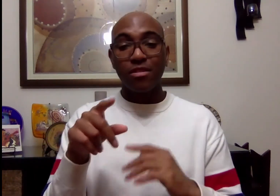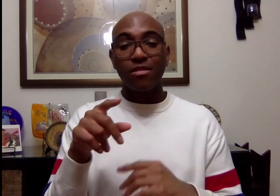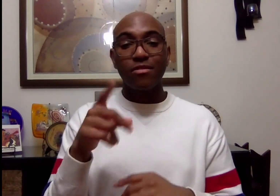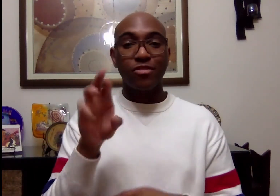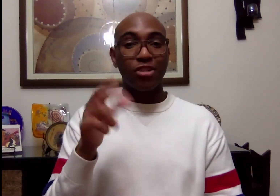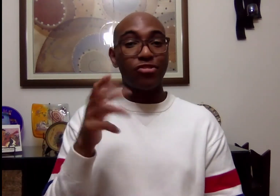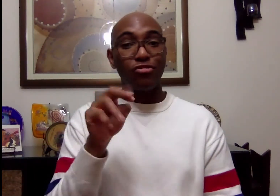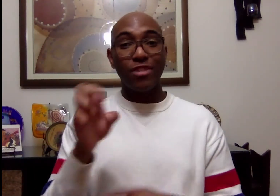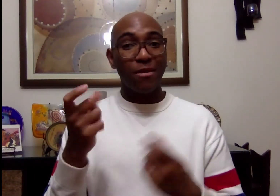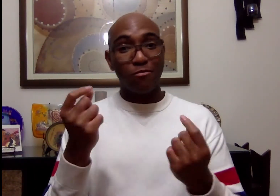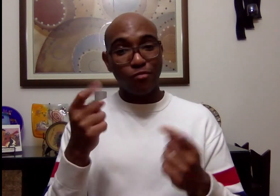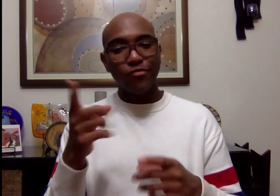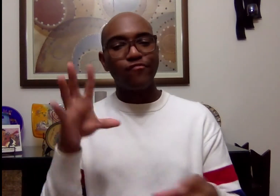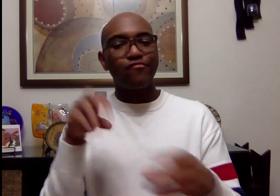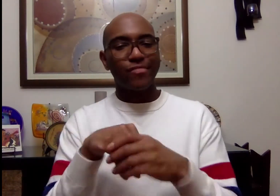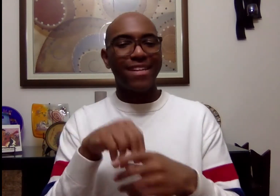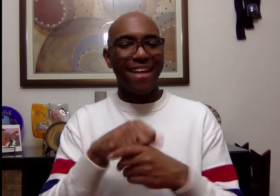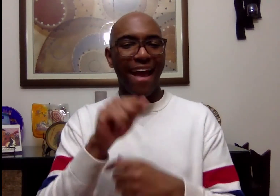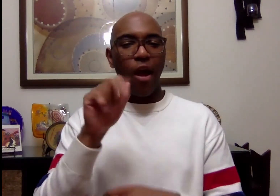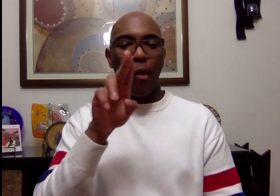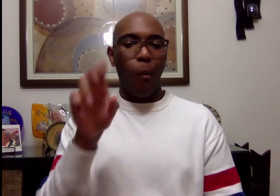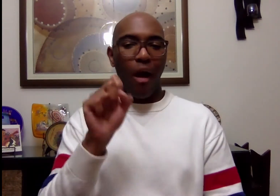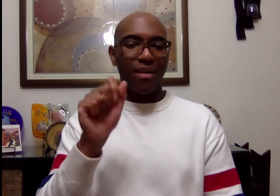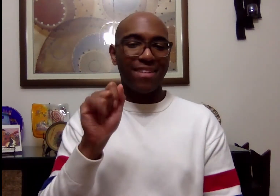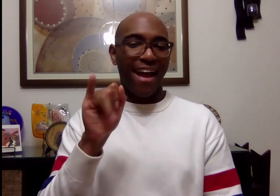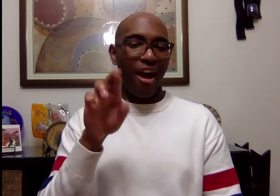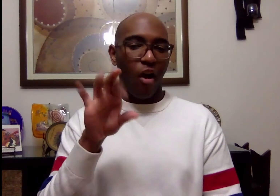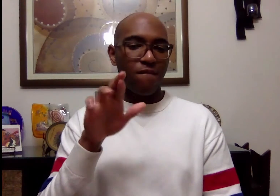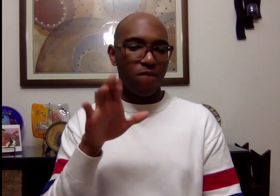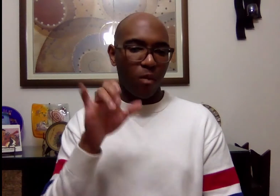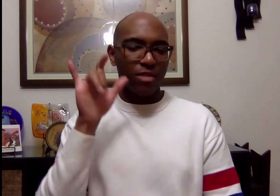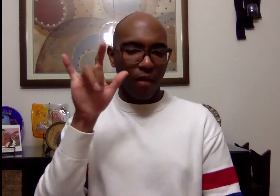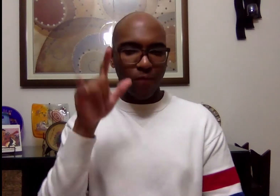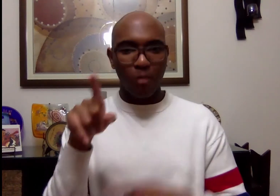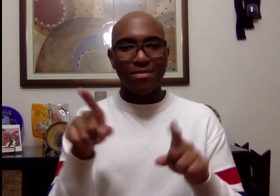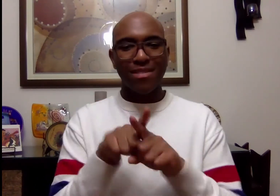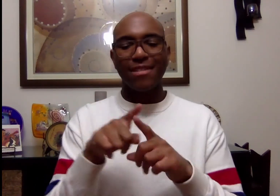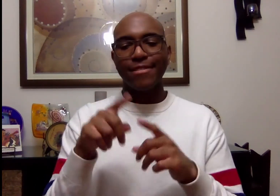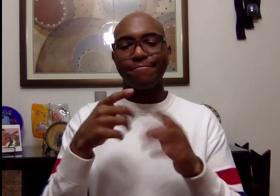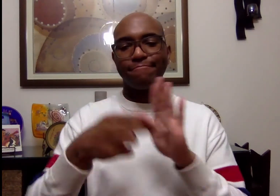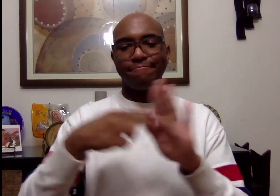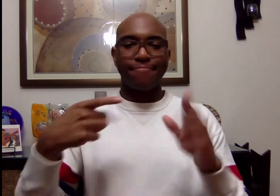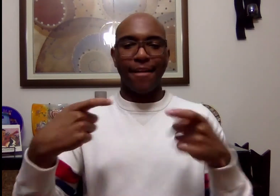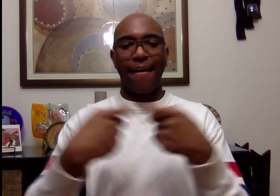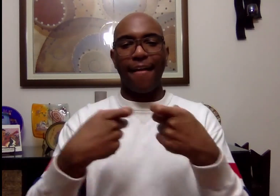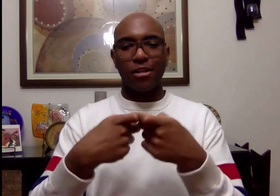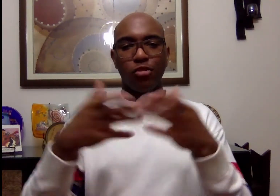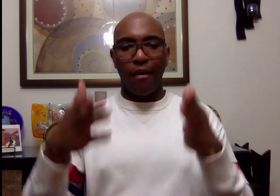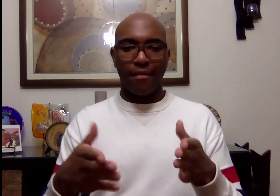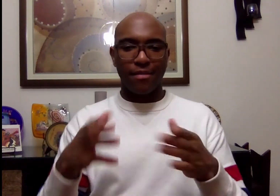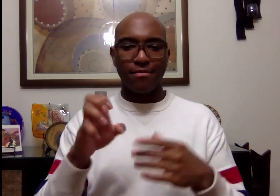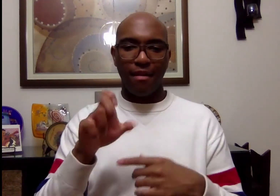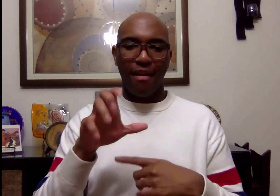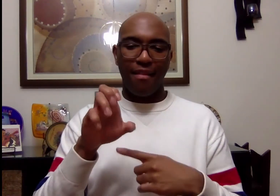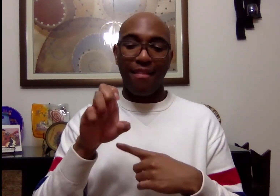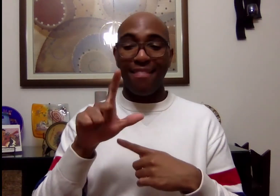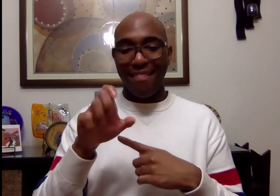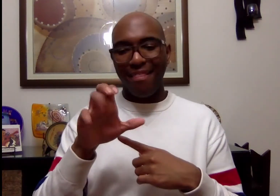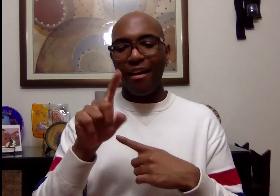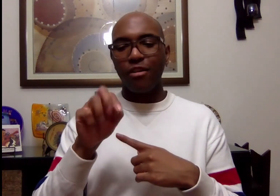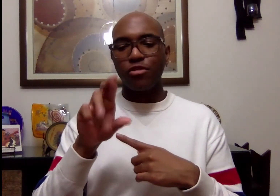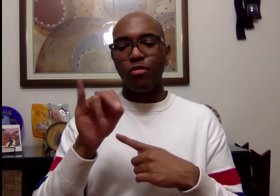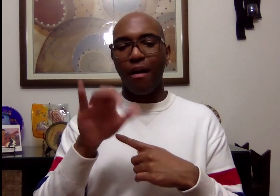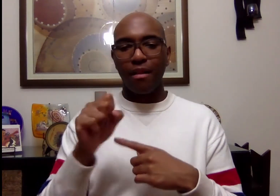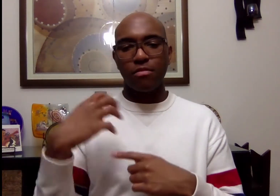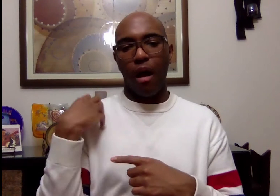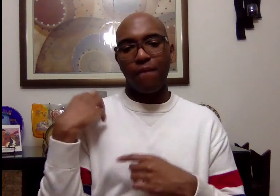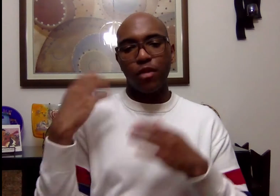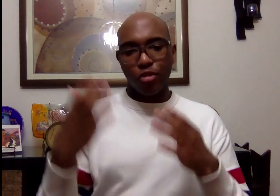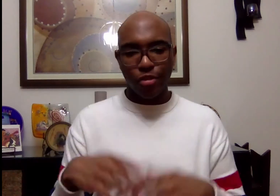Dr. Greene served the US Air Force as an Electronics Officer,